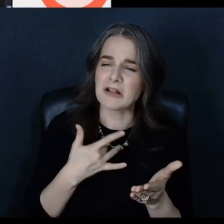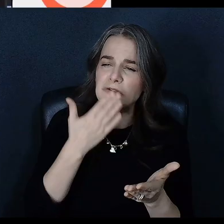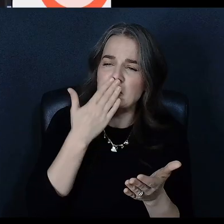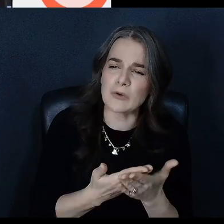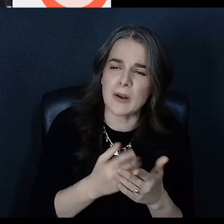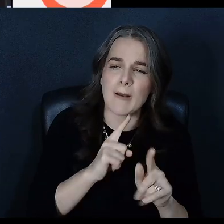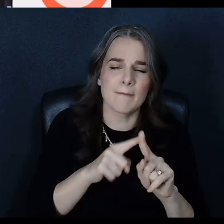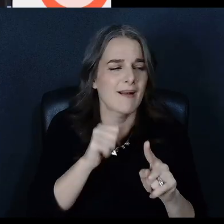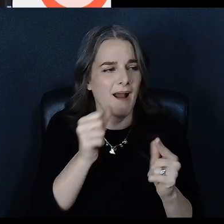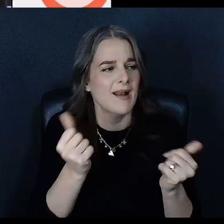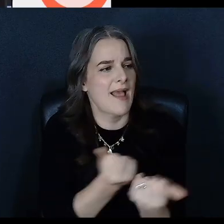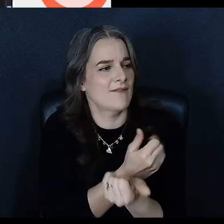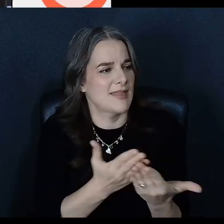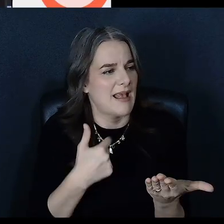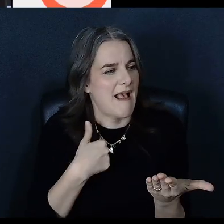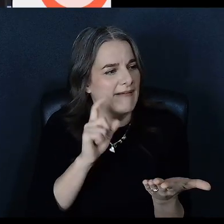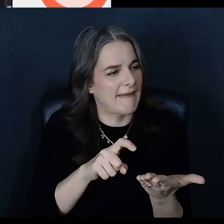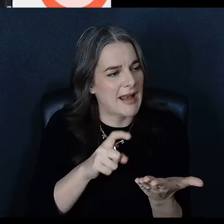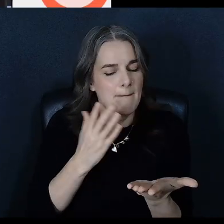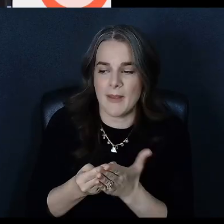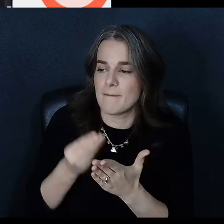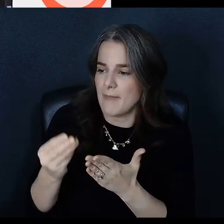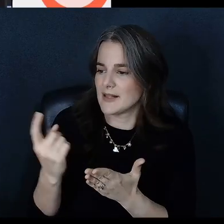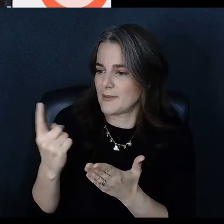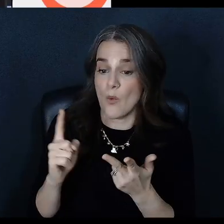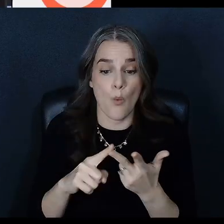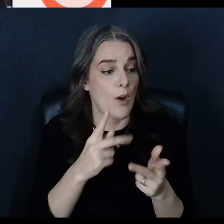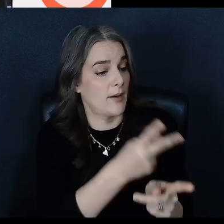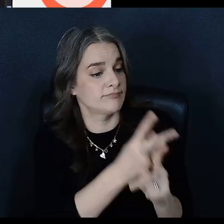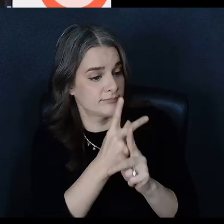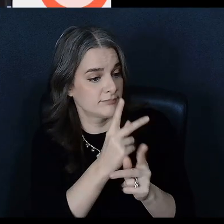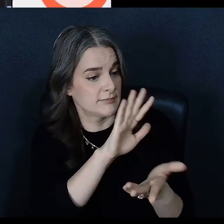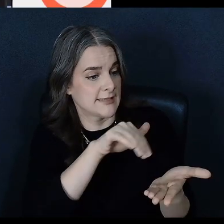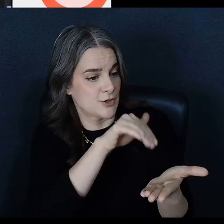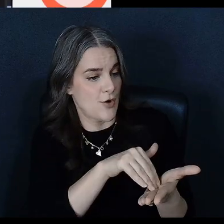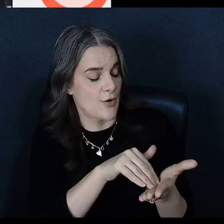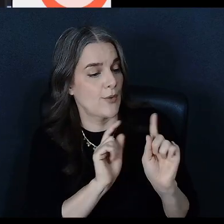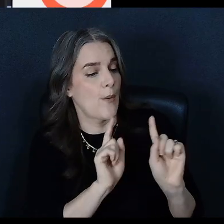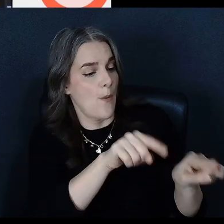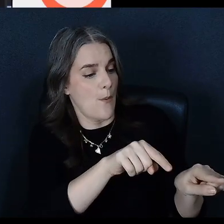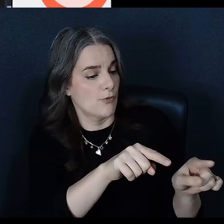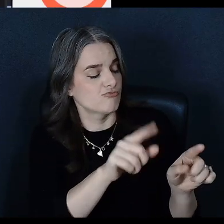So maybe I need to go purchase something. Or maybe I go to the lending center and explore another tool.